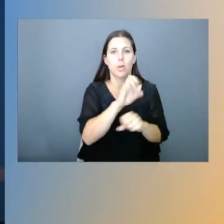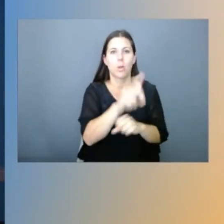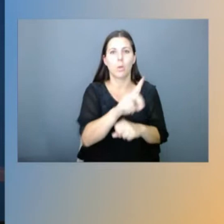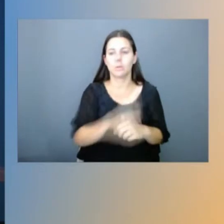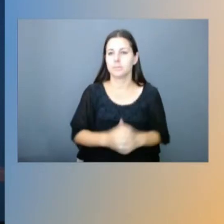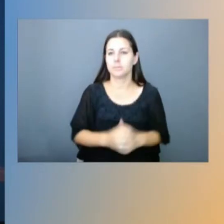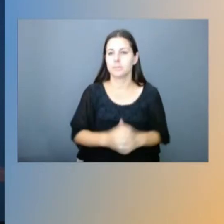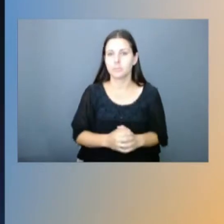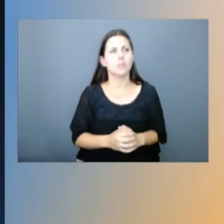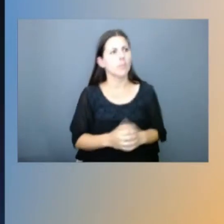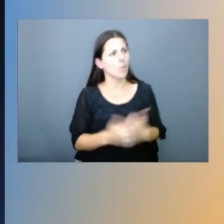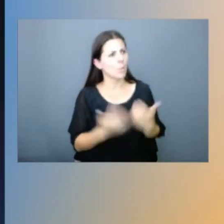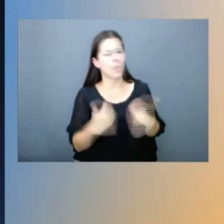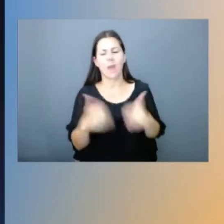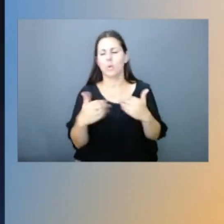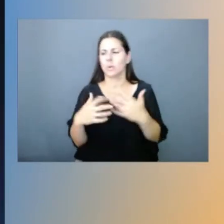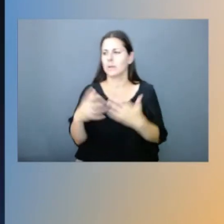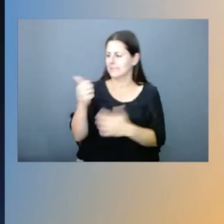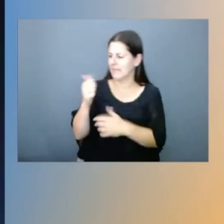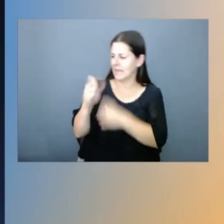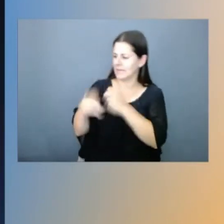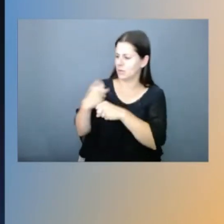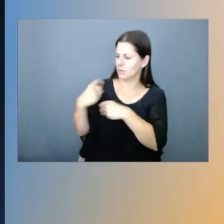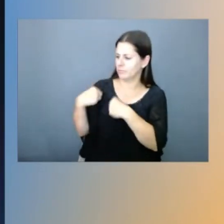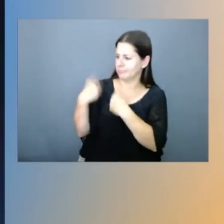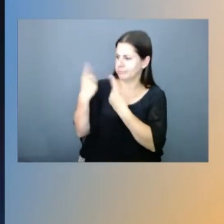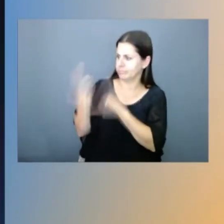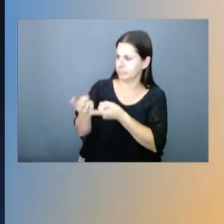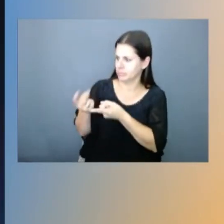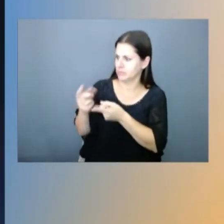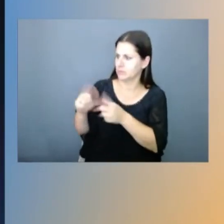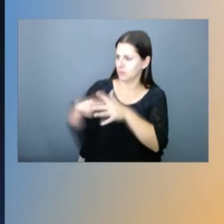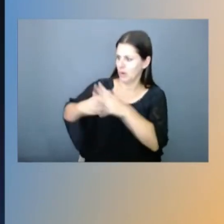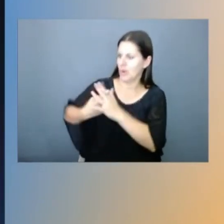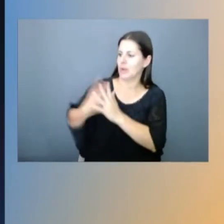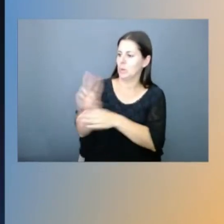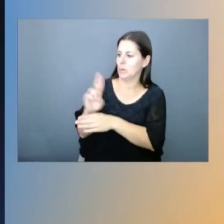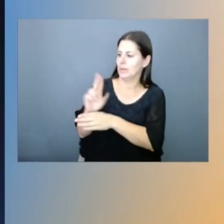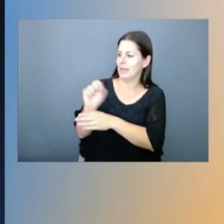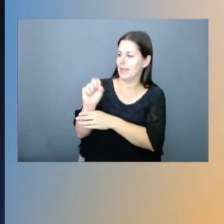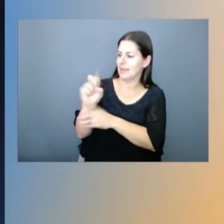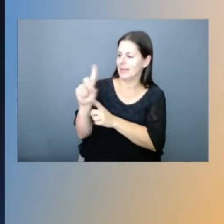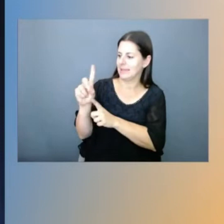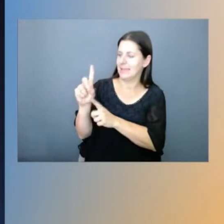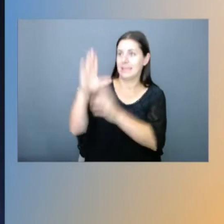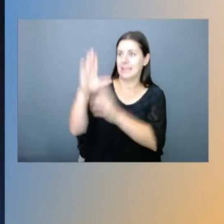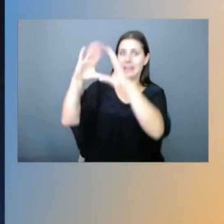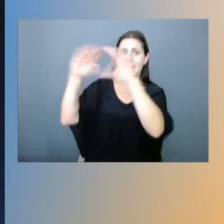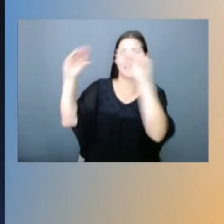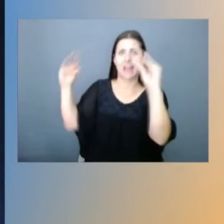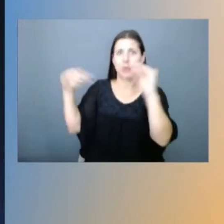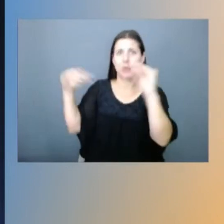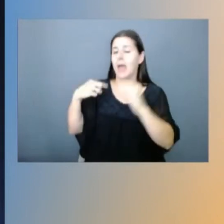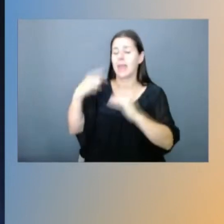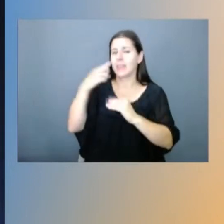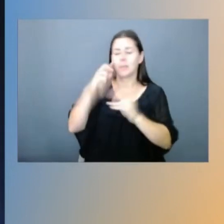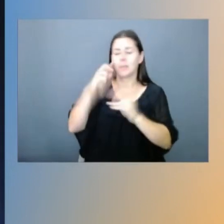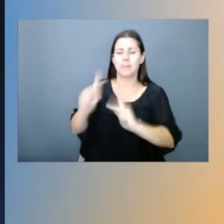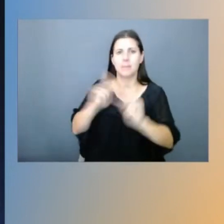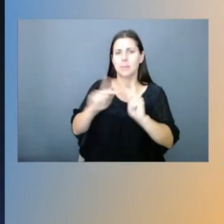So 10 years ago, we started this journey using SSDs in the cloud, a space that I don't think that people had thought about placing an SSD beforehand,